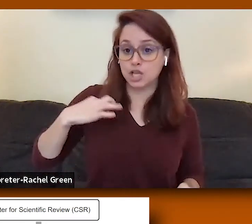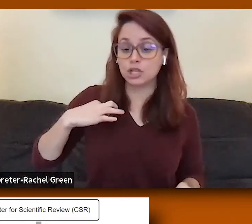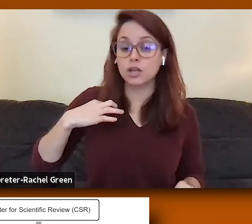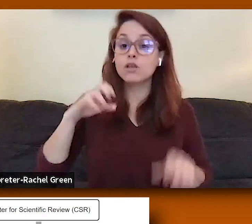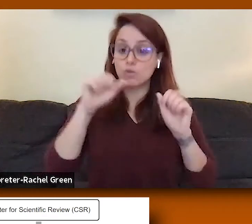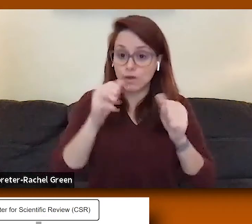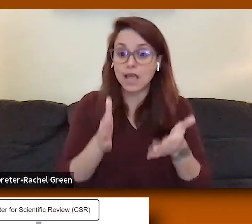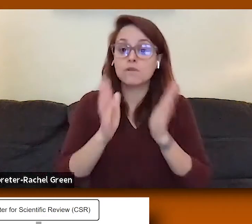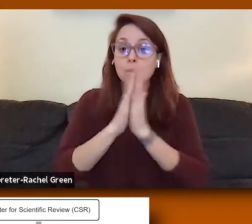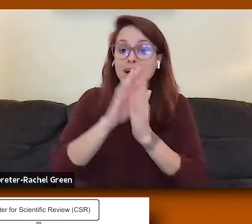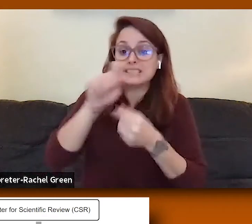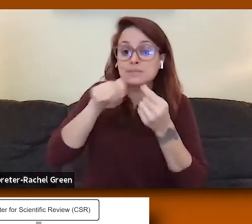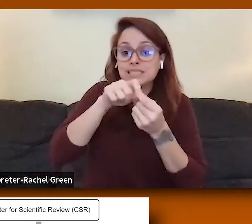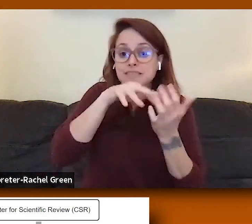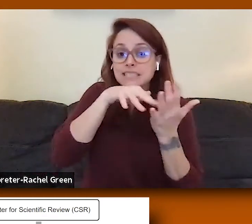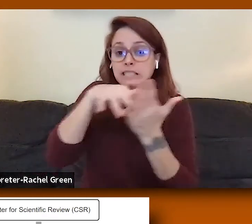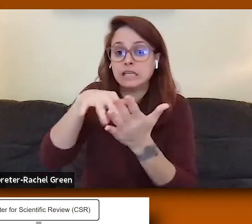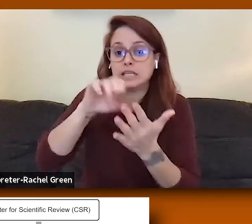a specific study section if you want.